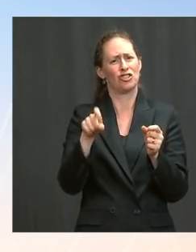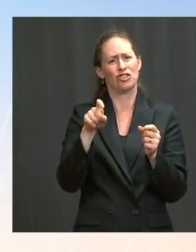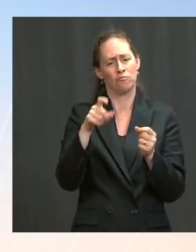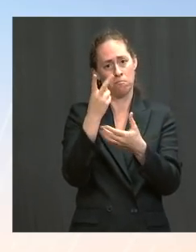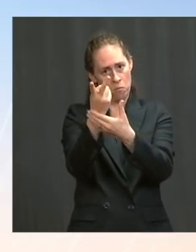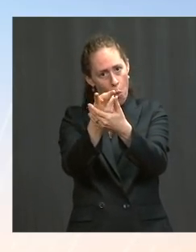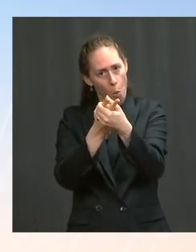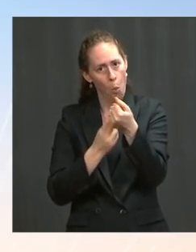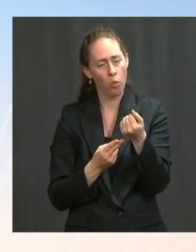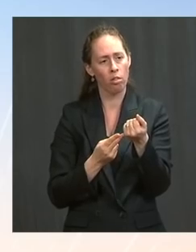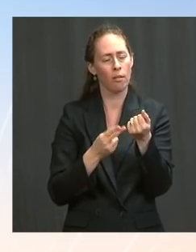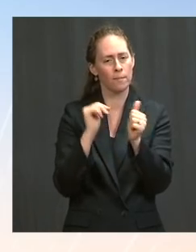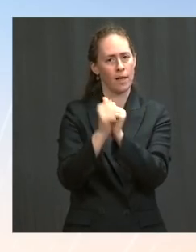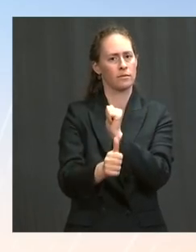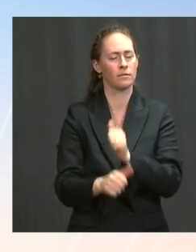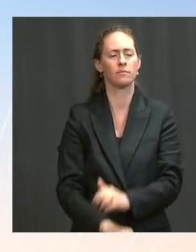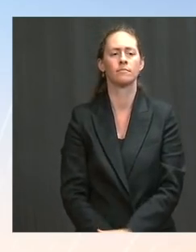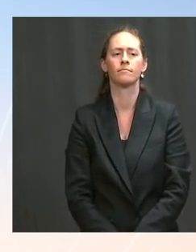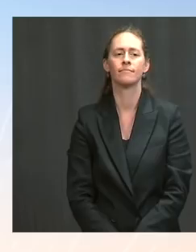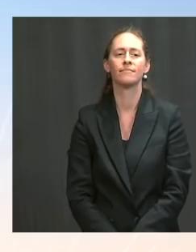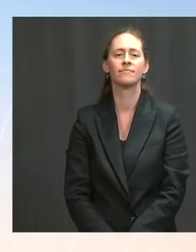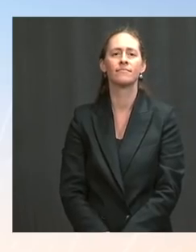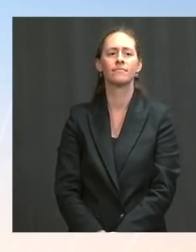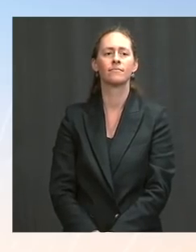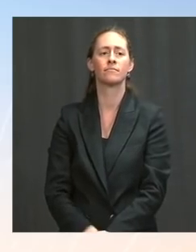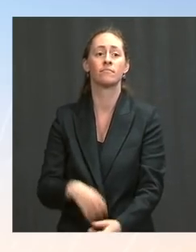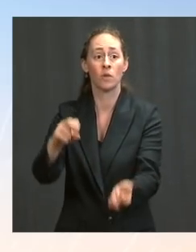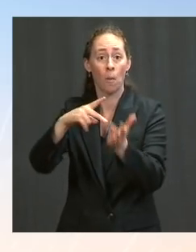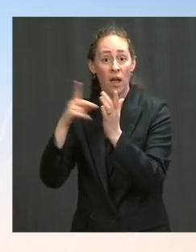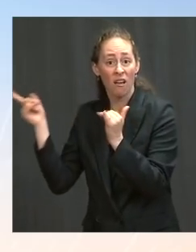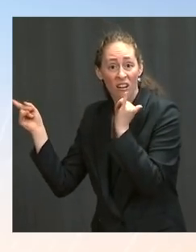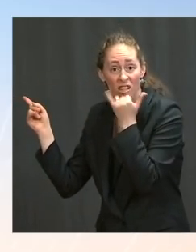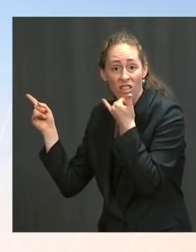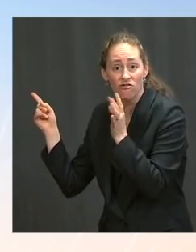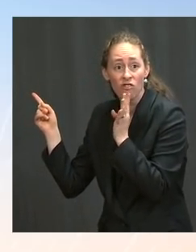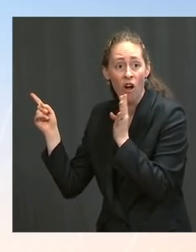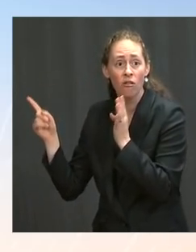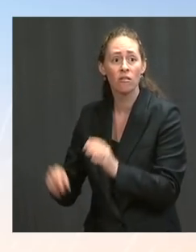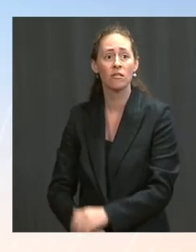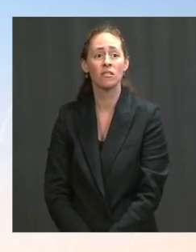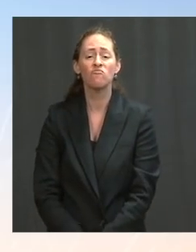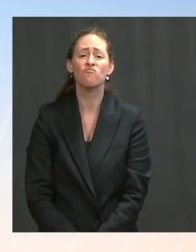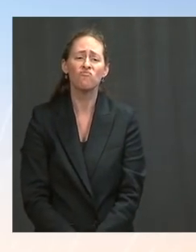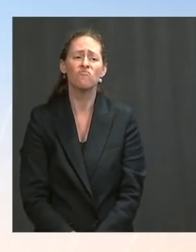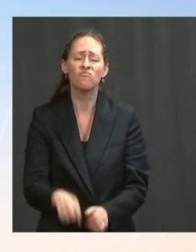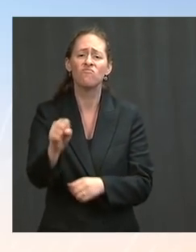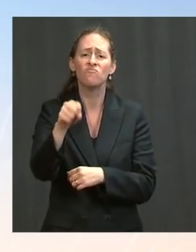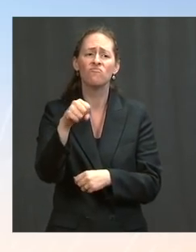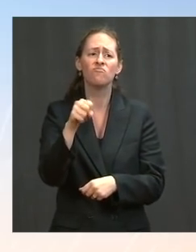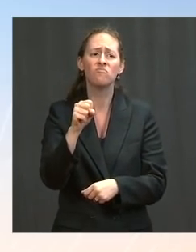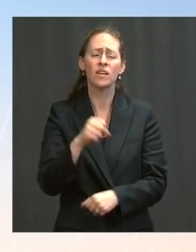The Press: So he miscommunicated? Ms. Psaki: I think he made pretty clear, Major, in his -- in his statement this weekend that --